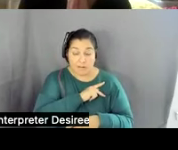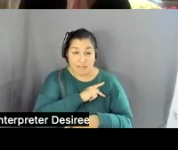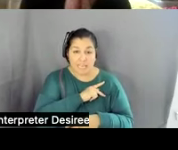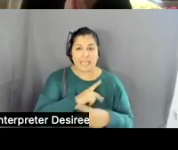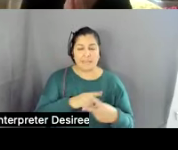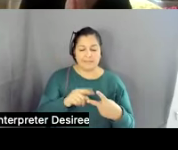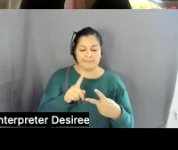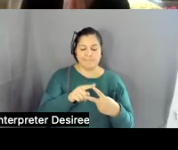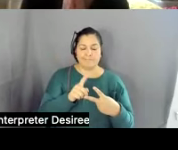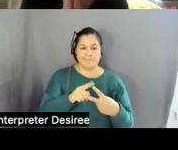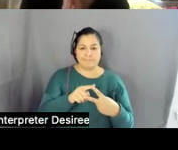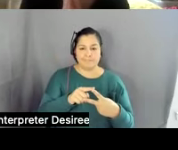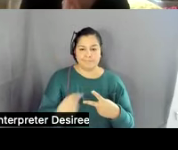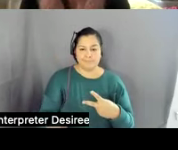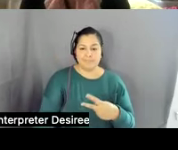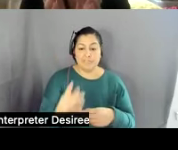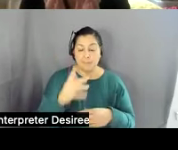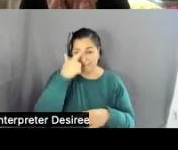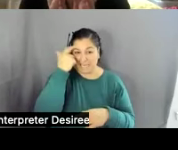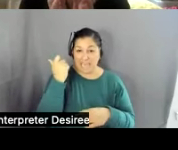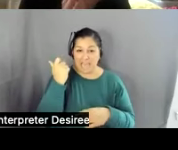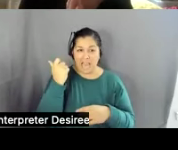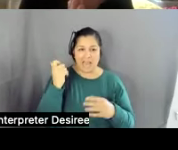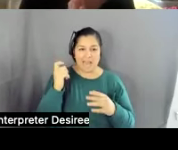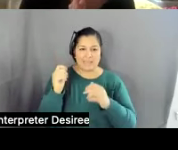because gathering and listening and engaging